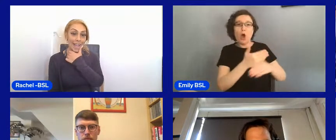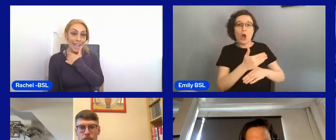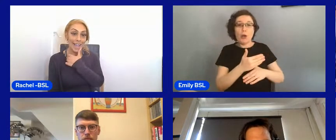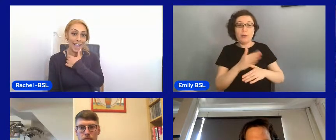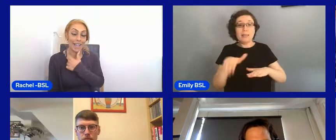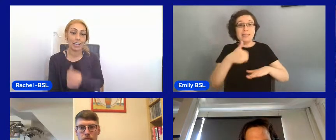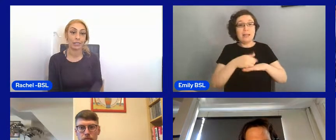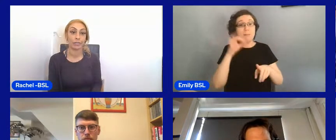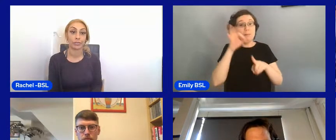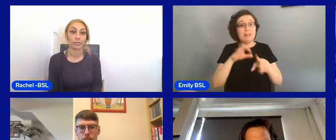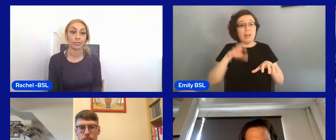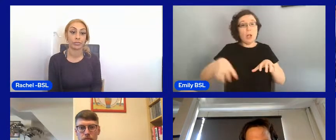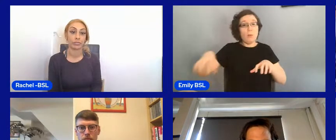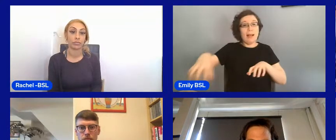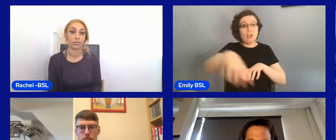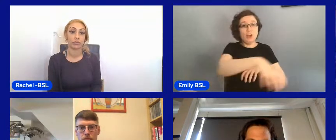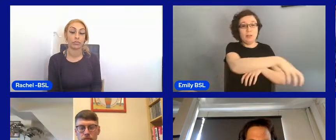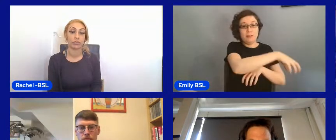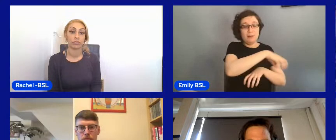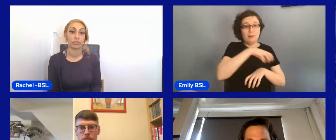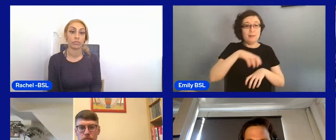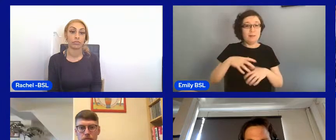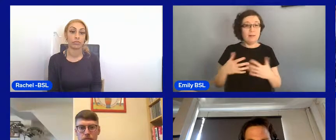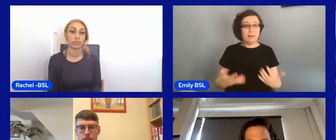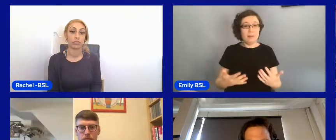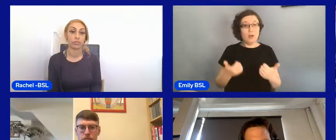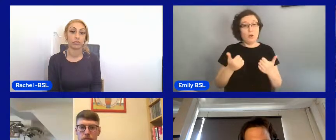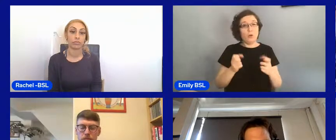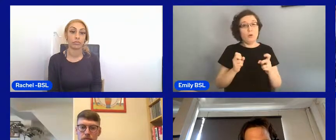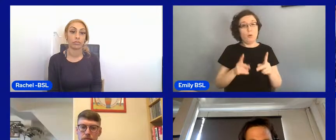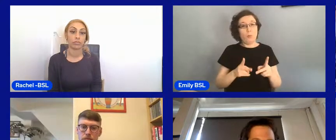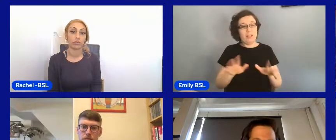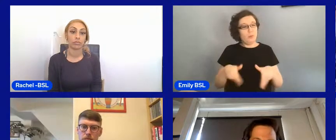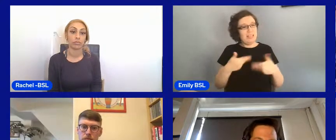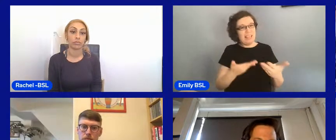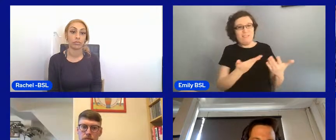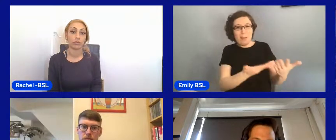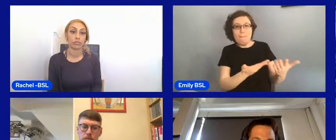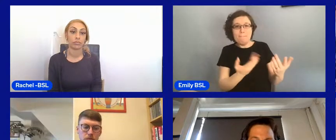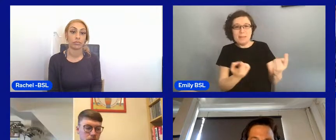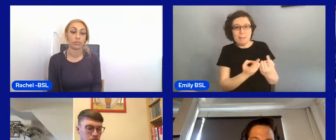it is just a really nice way to give those artists something really